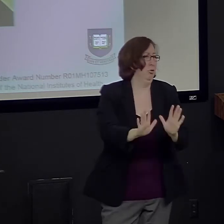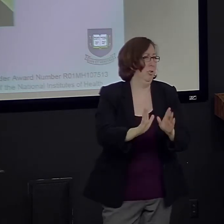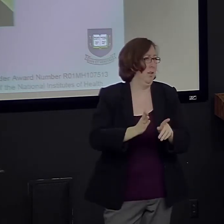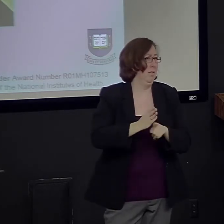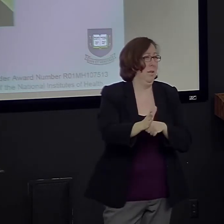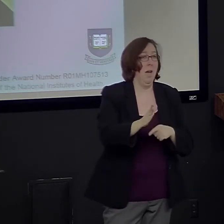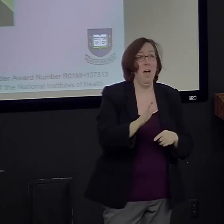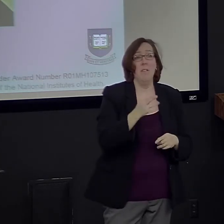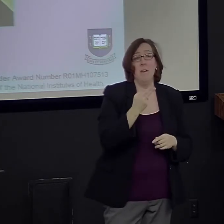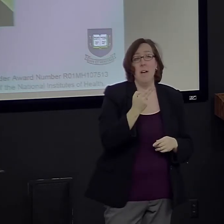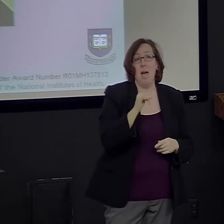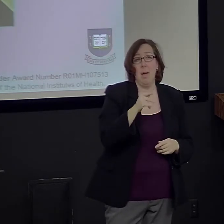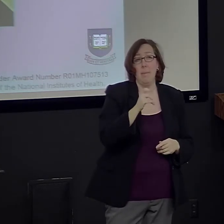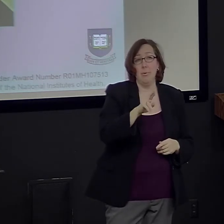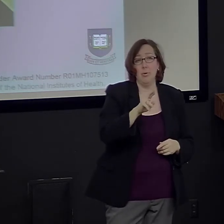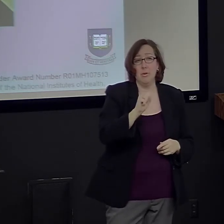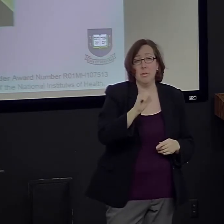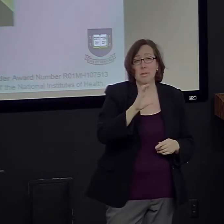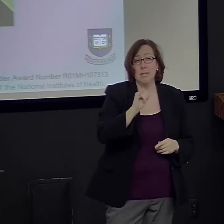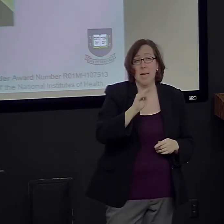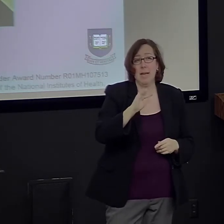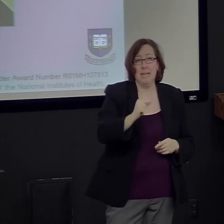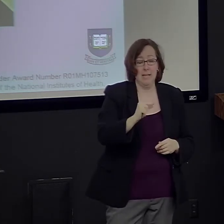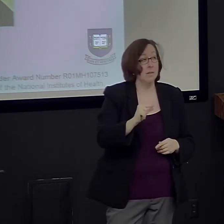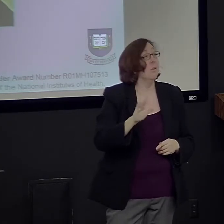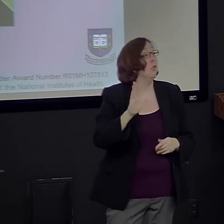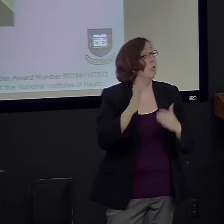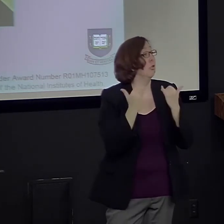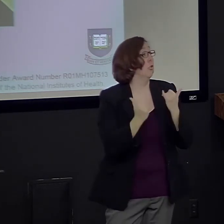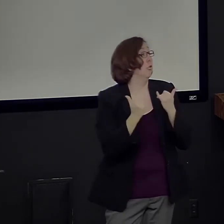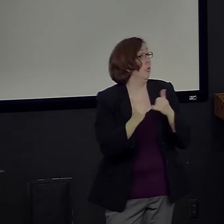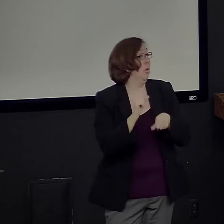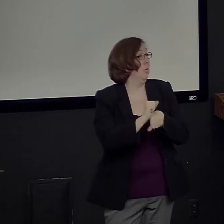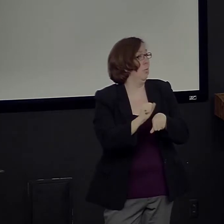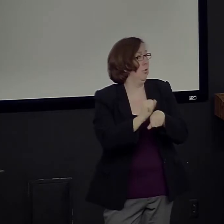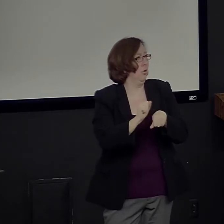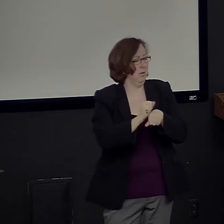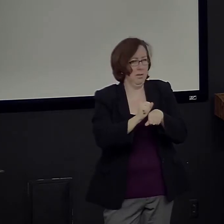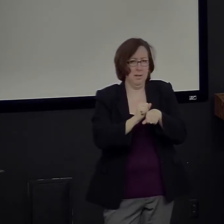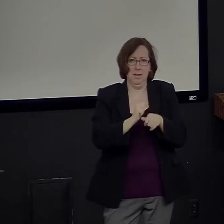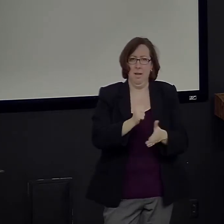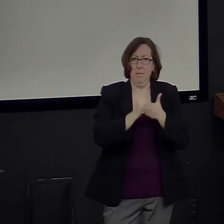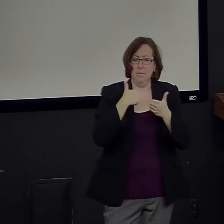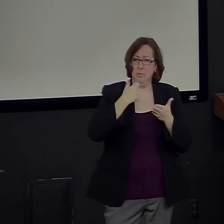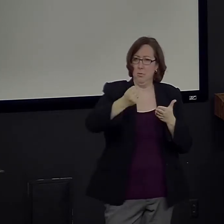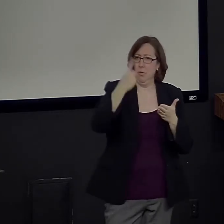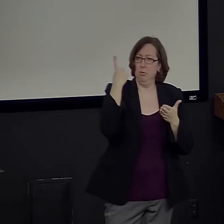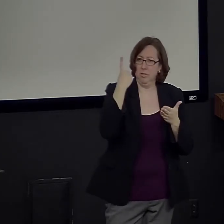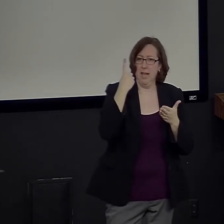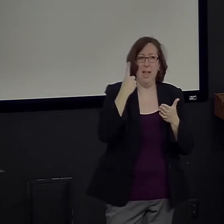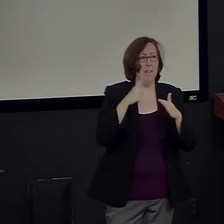Her current work now aims to understand the neural processes that underlie interpersonal communication